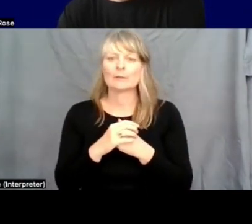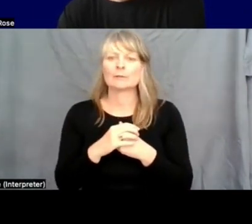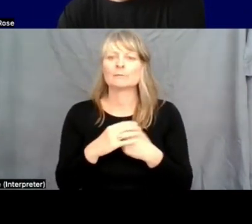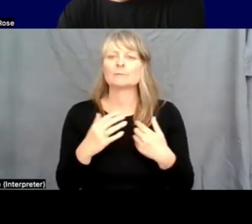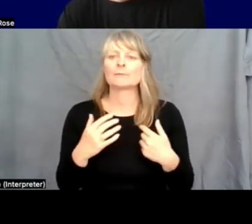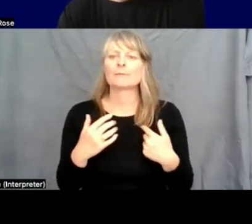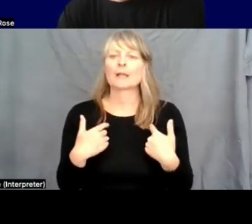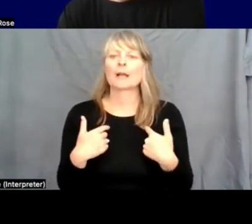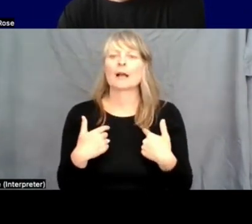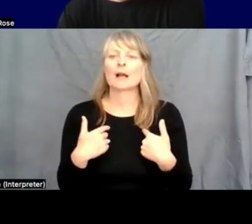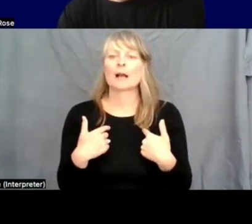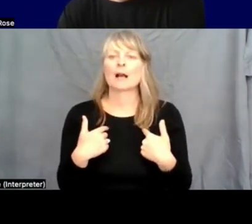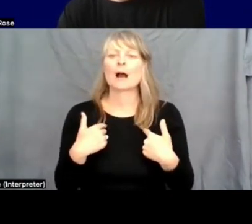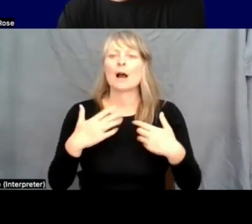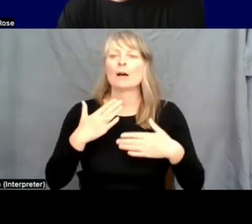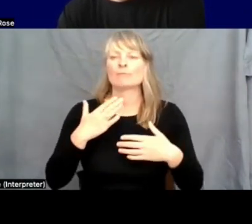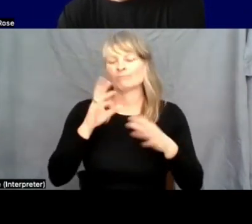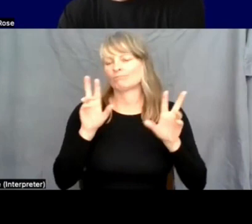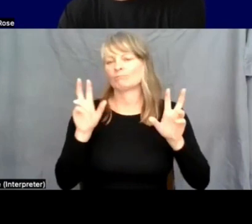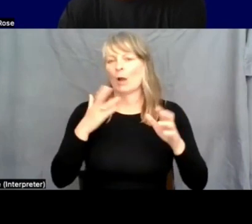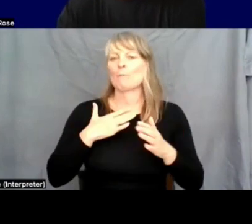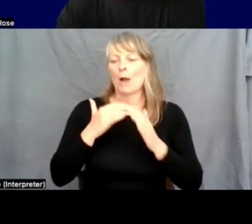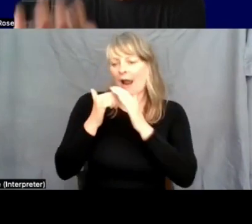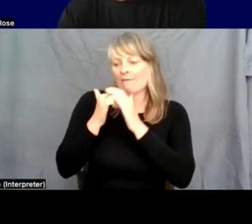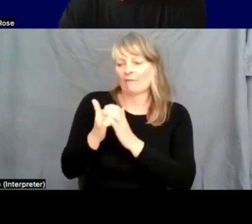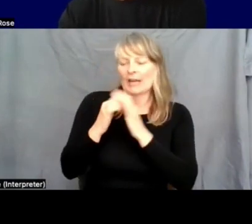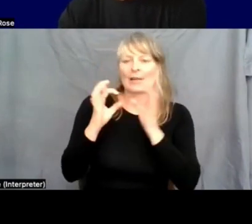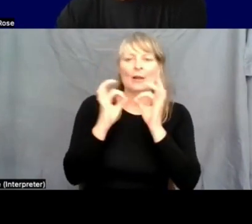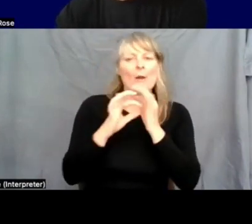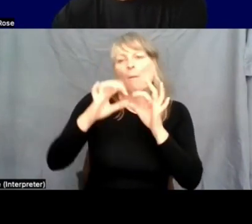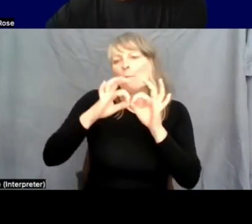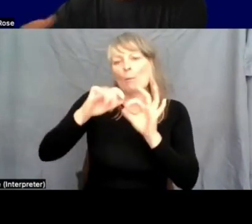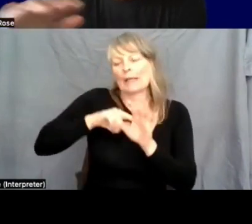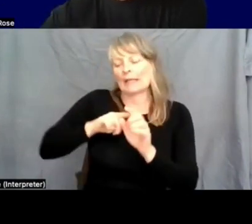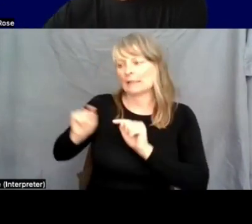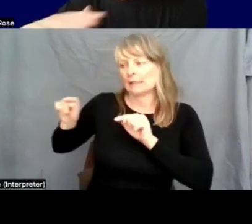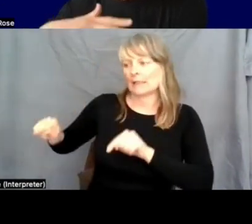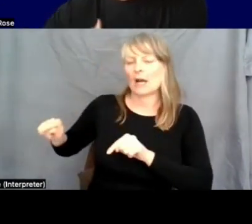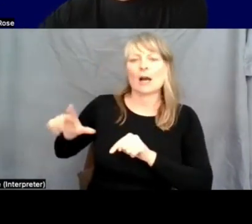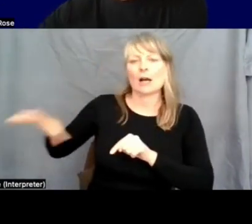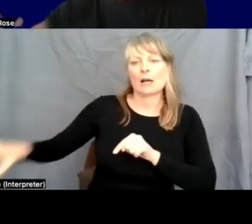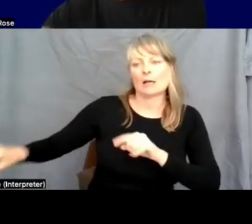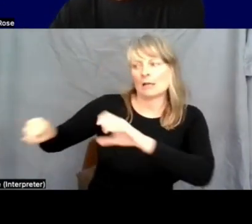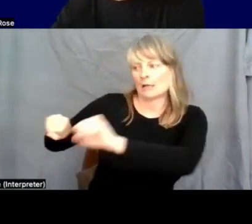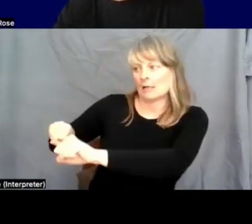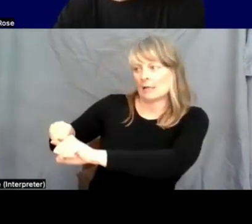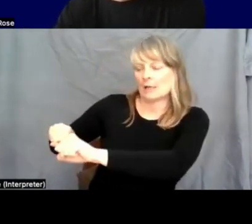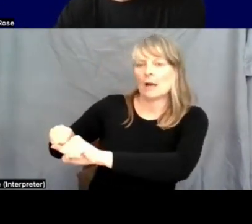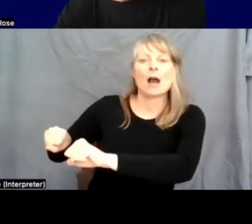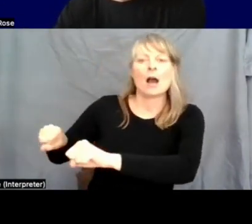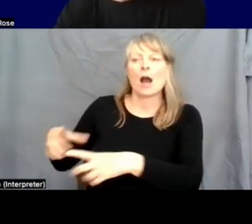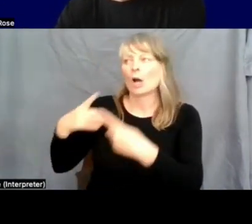taking my friend, Bobby's, hands to do anything. I'm showing her by putting my hands underneath hers